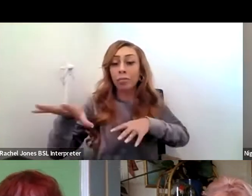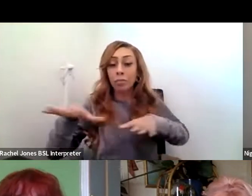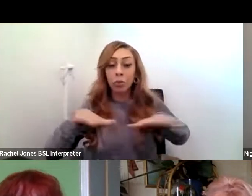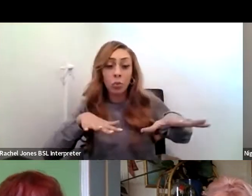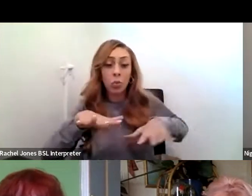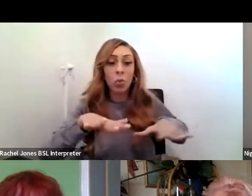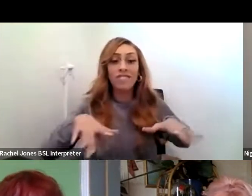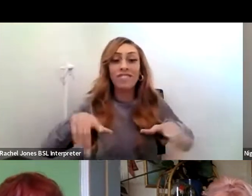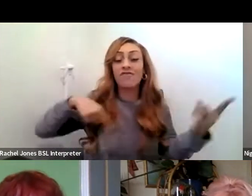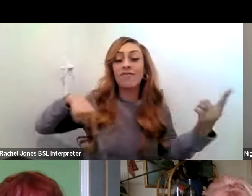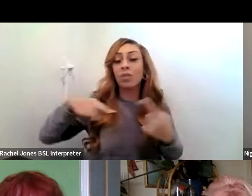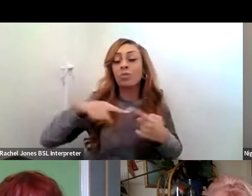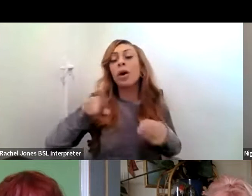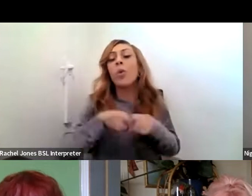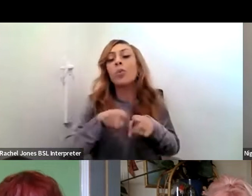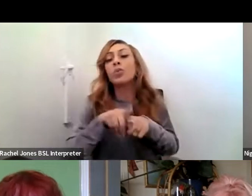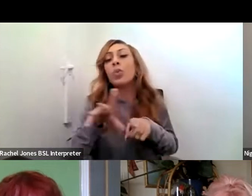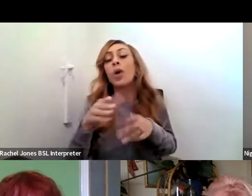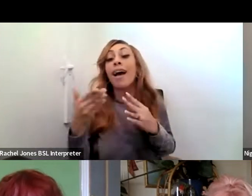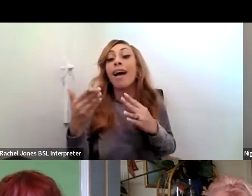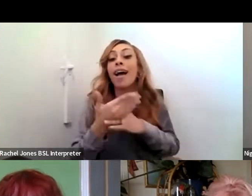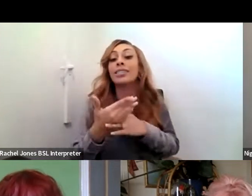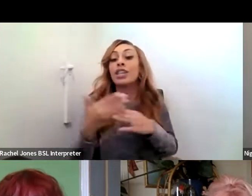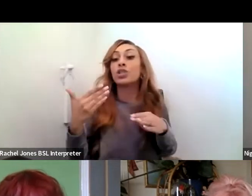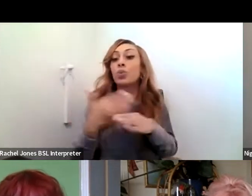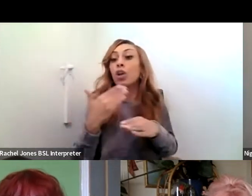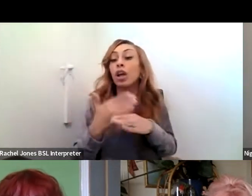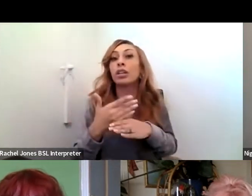but also having an access worker to do the things -